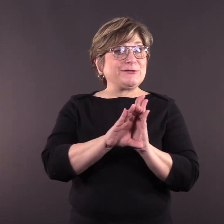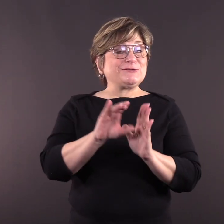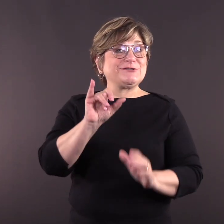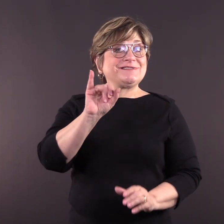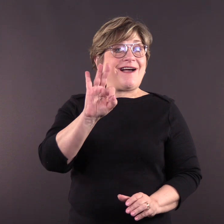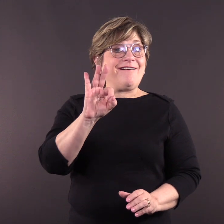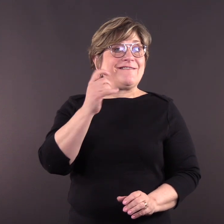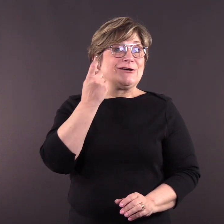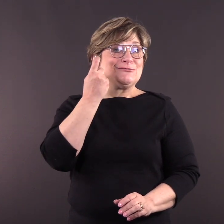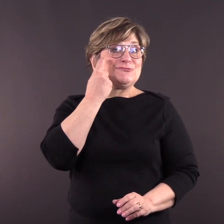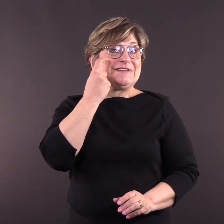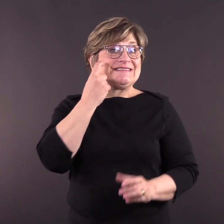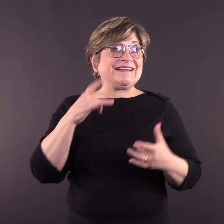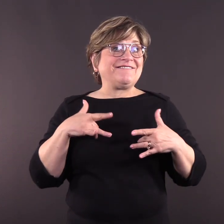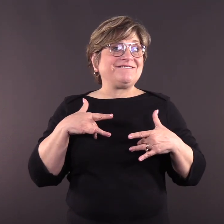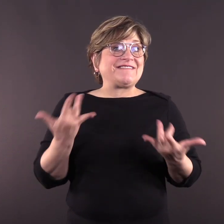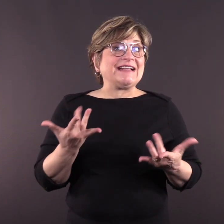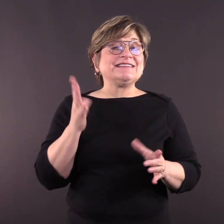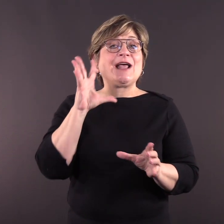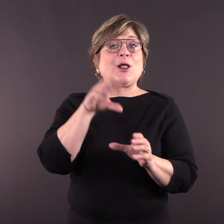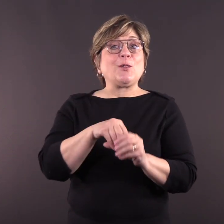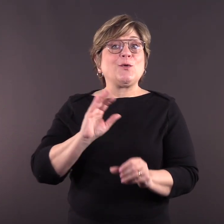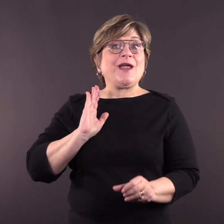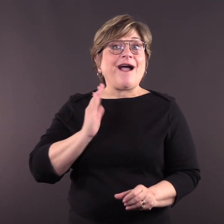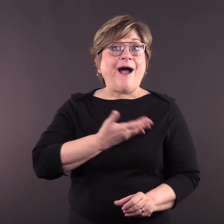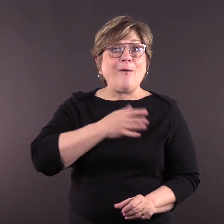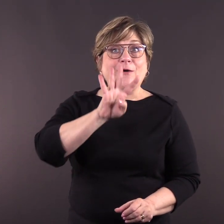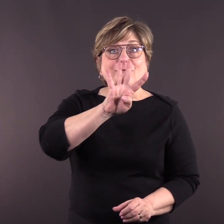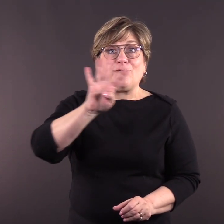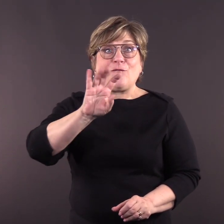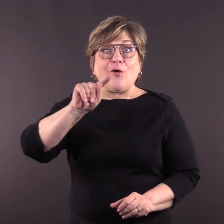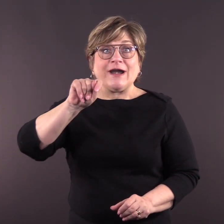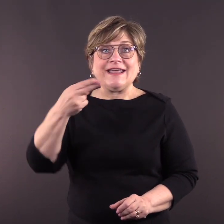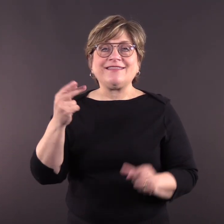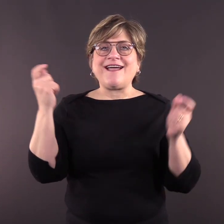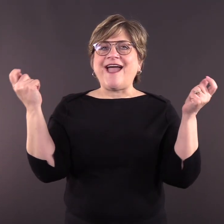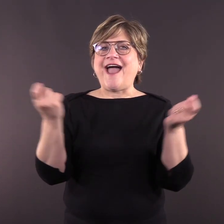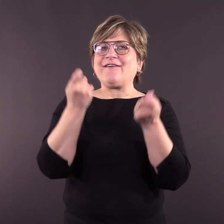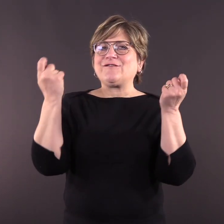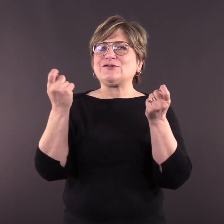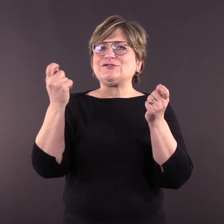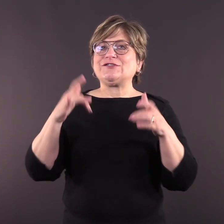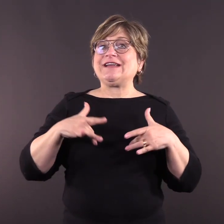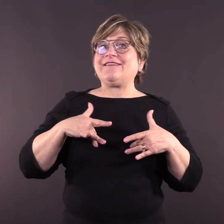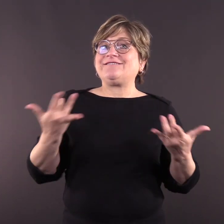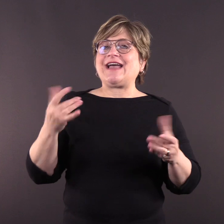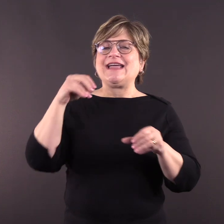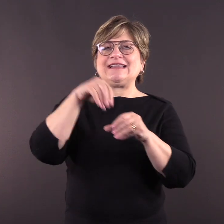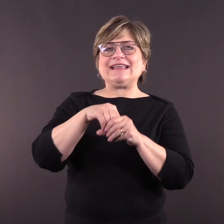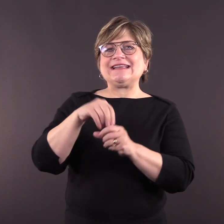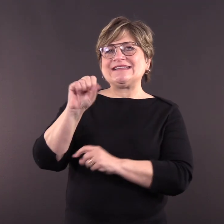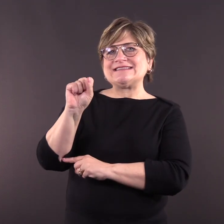Picture Slideshow. Here are pictures of recent events, including our 40th anniversary event in St. Cloud